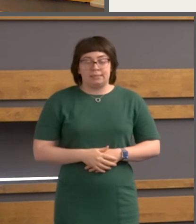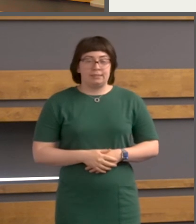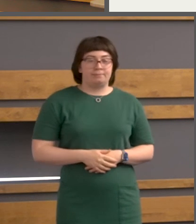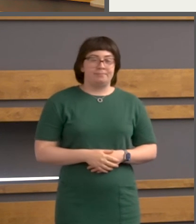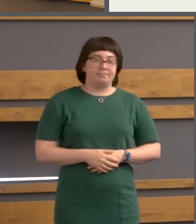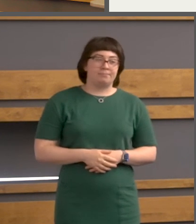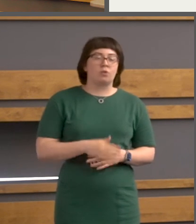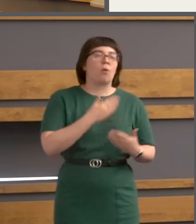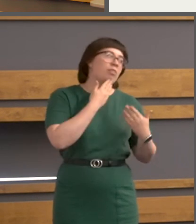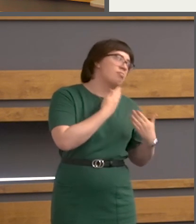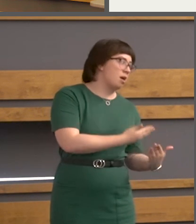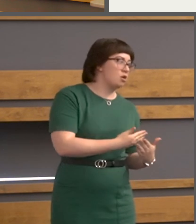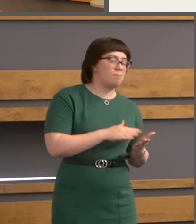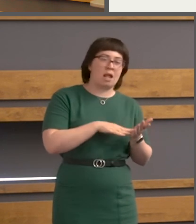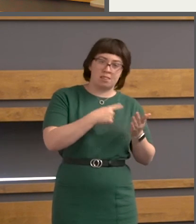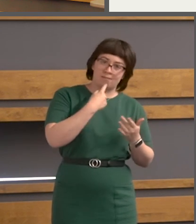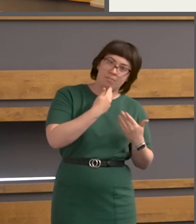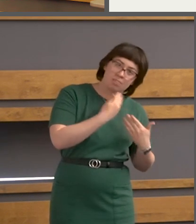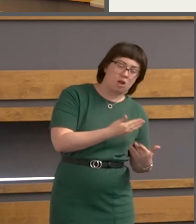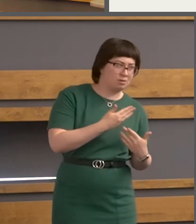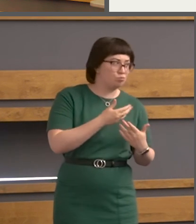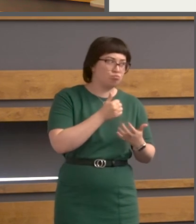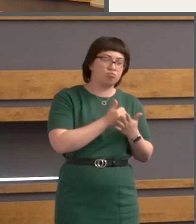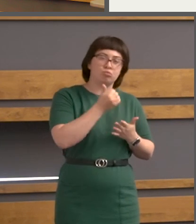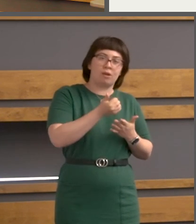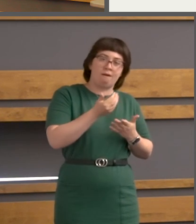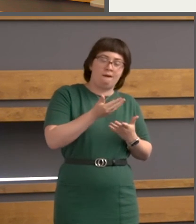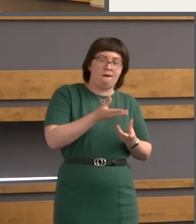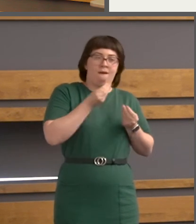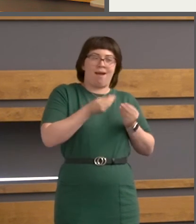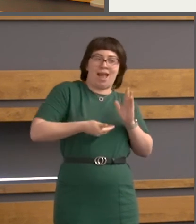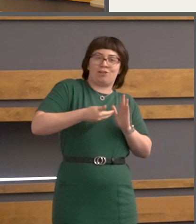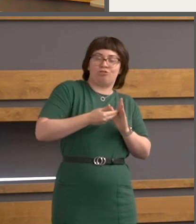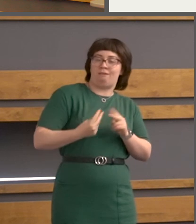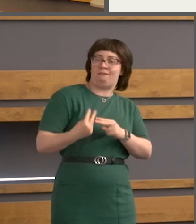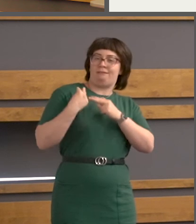Thank you. That's really great to hear that sort of extra reflection.